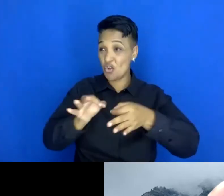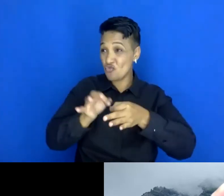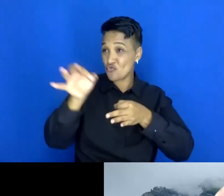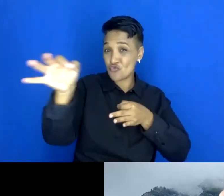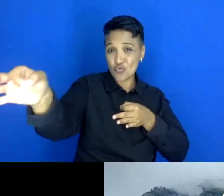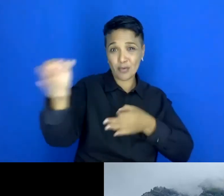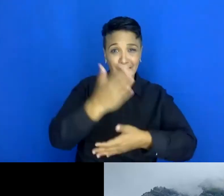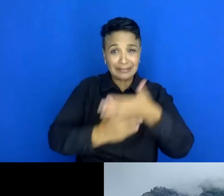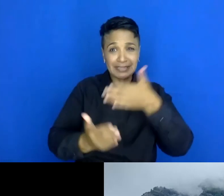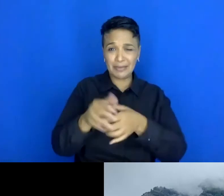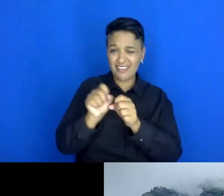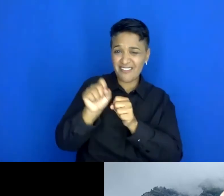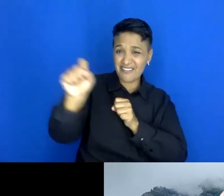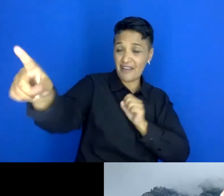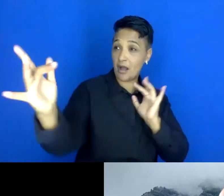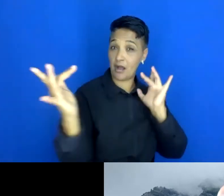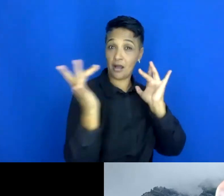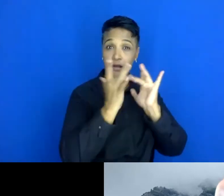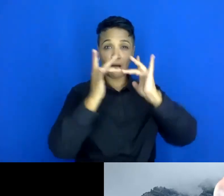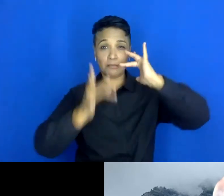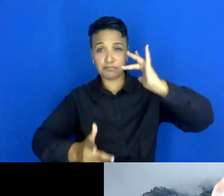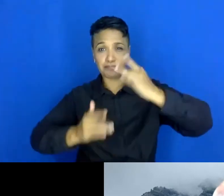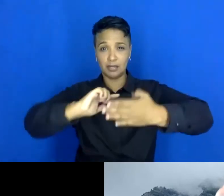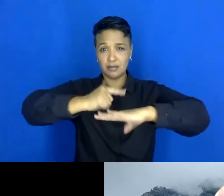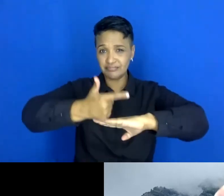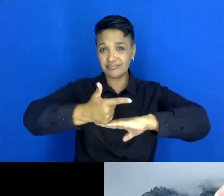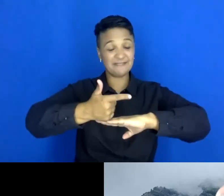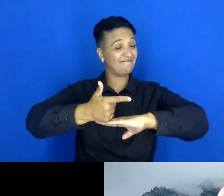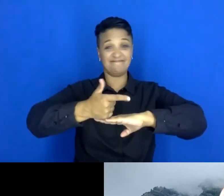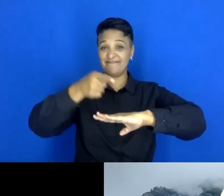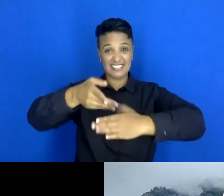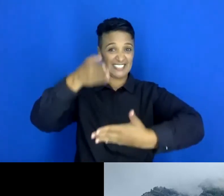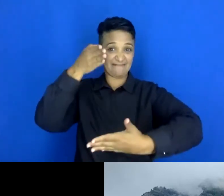have a profound impact on on an entire generation of young people with disabilities